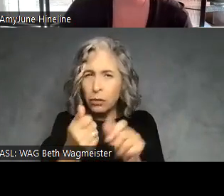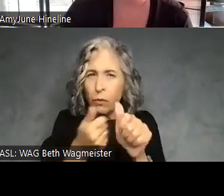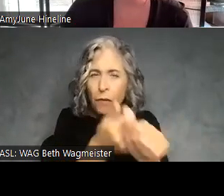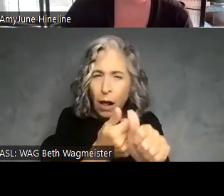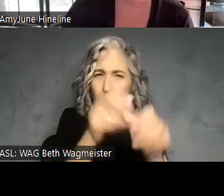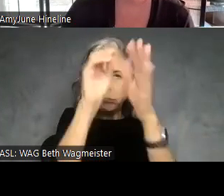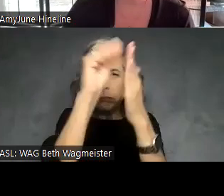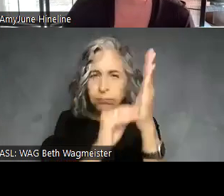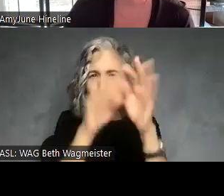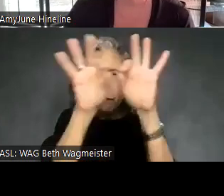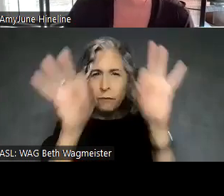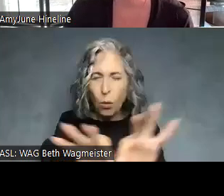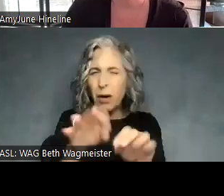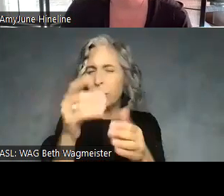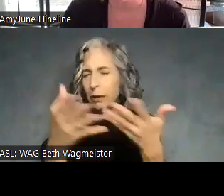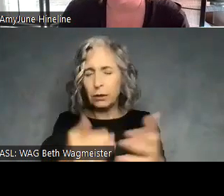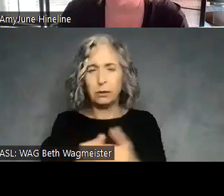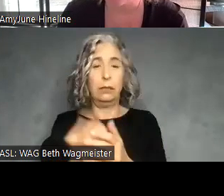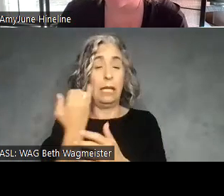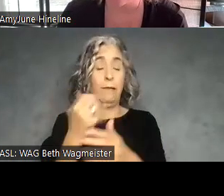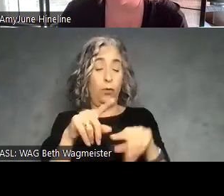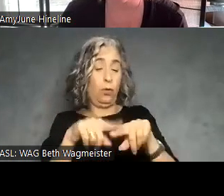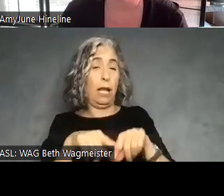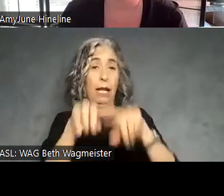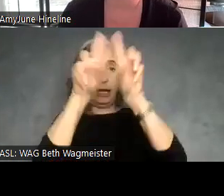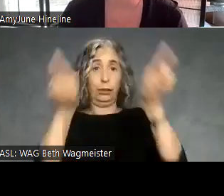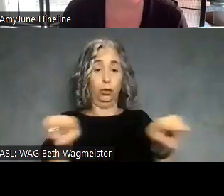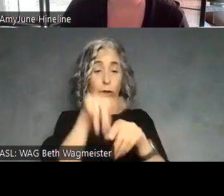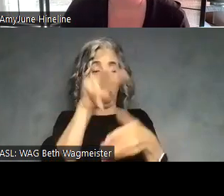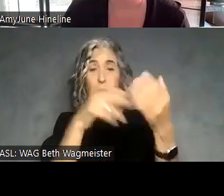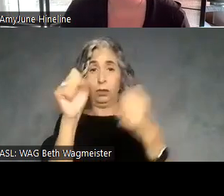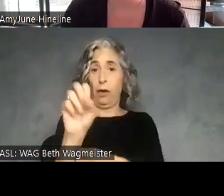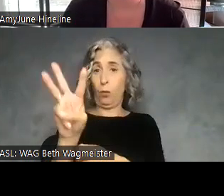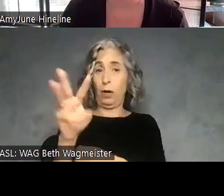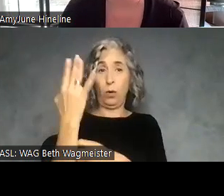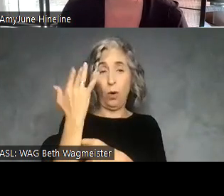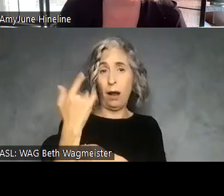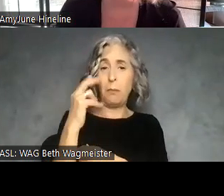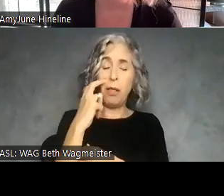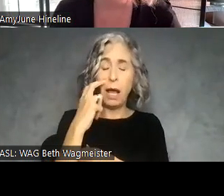on the screen slows them down with comprehension. You know? Incidentally, this beholds true for our